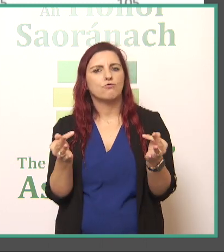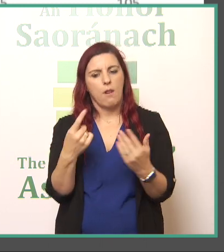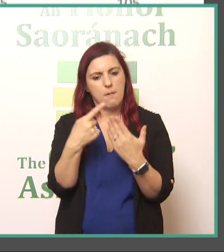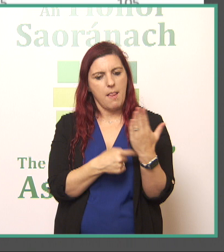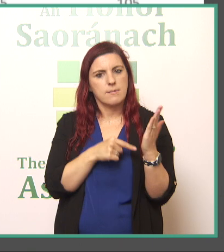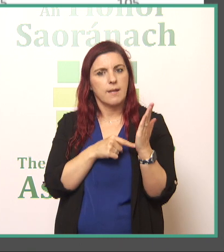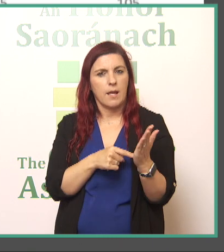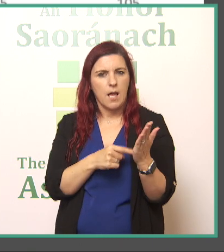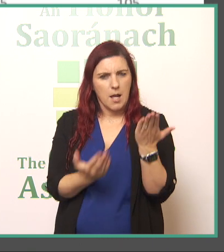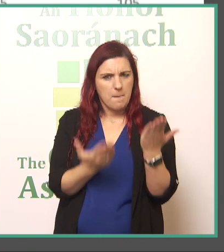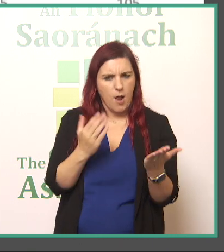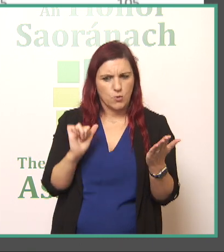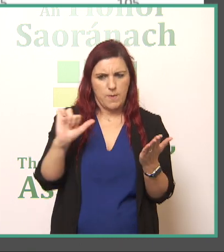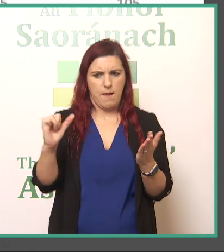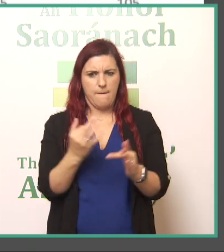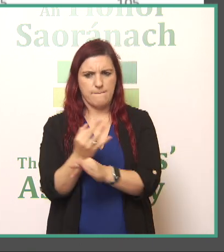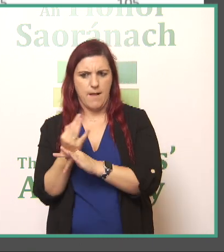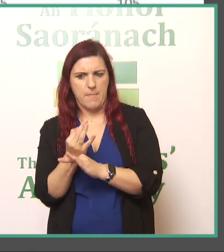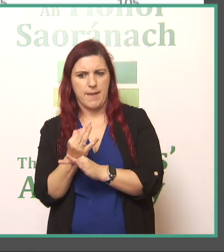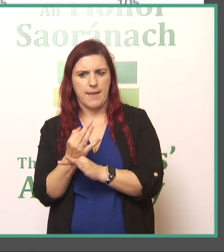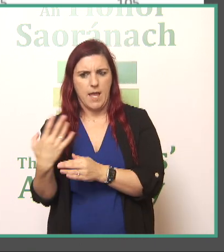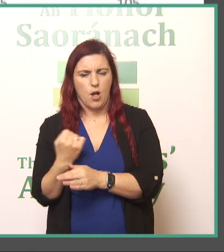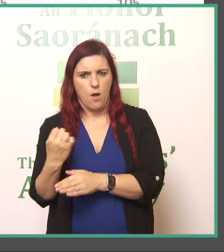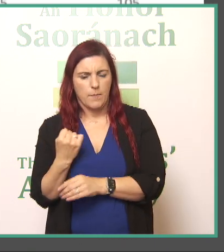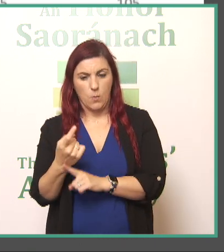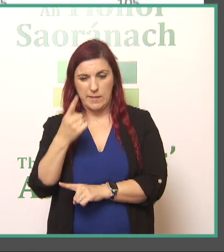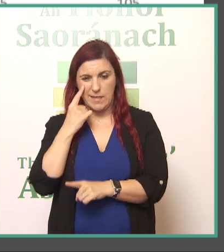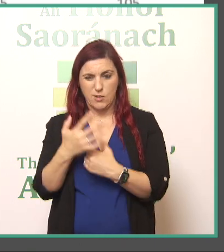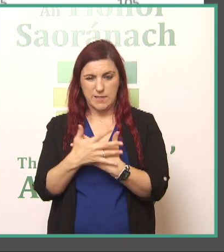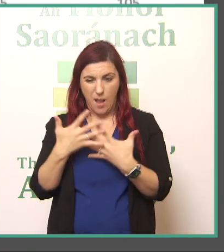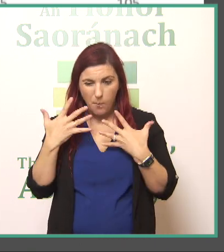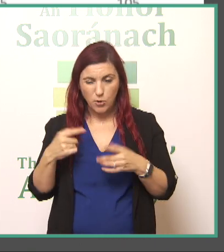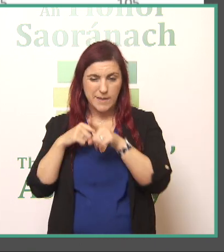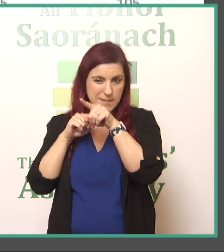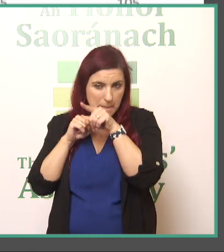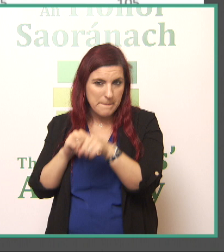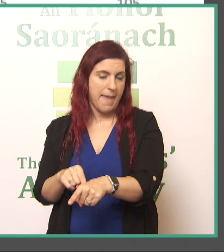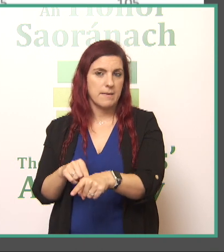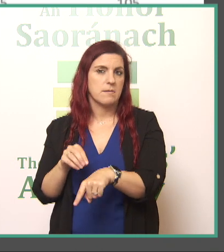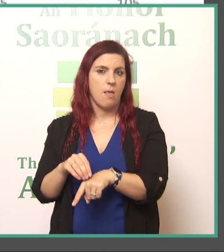of their family farm income we can see just how heavily dependent these dry stock Farmers so the